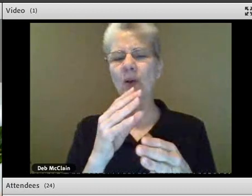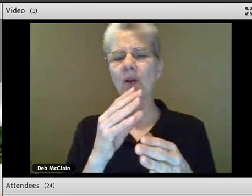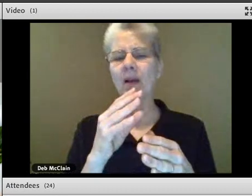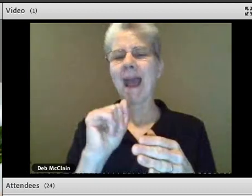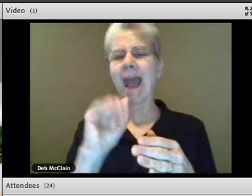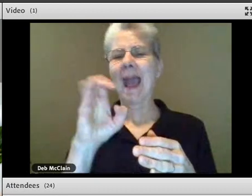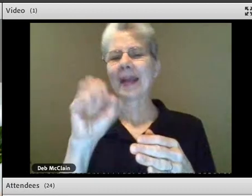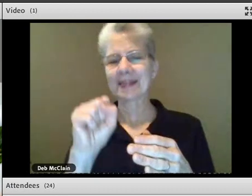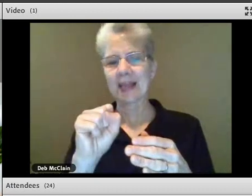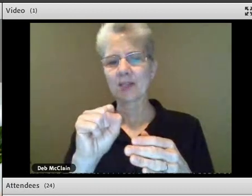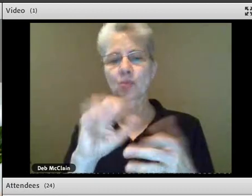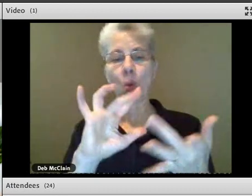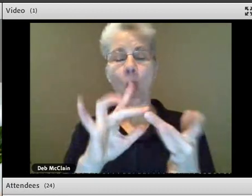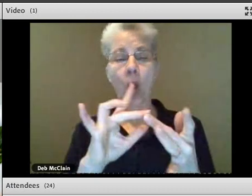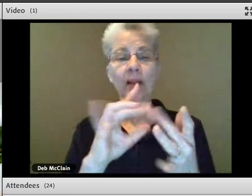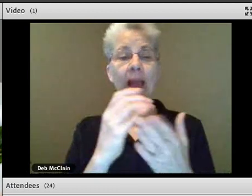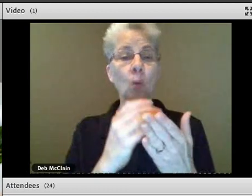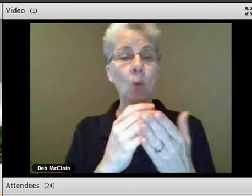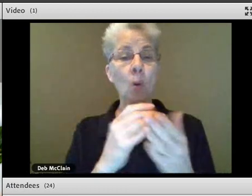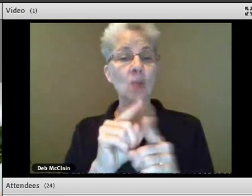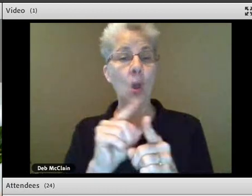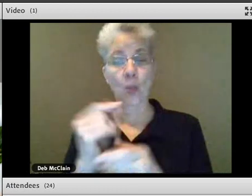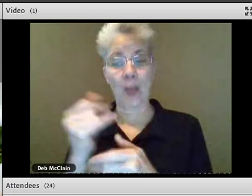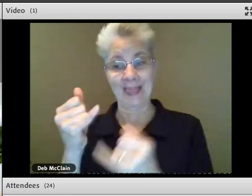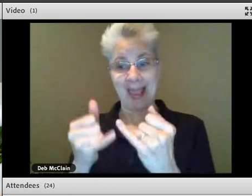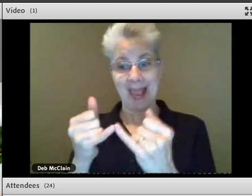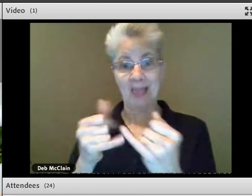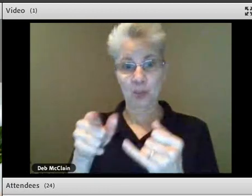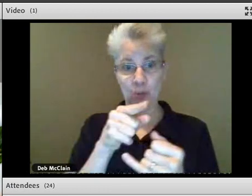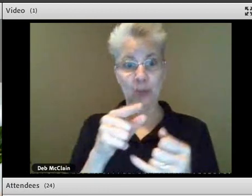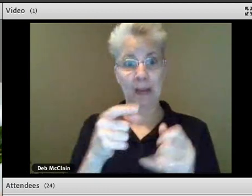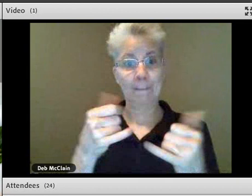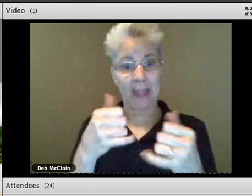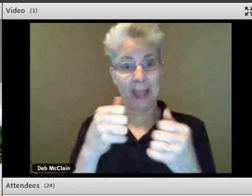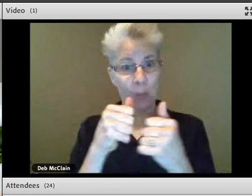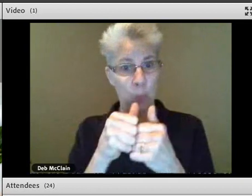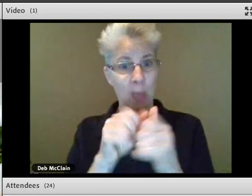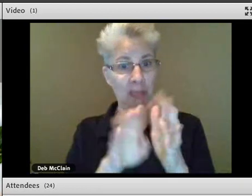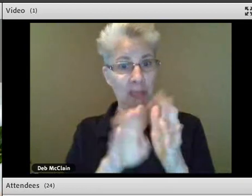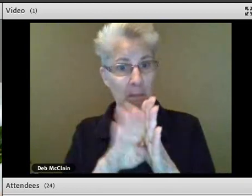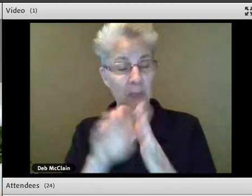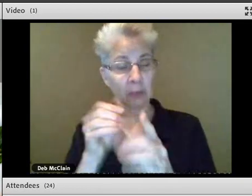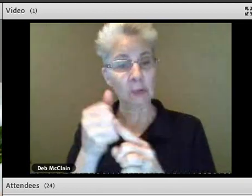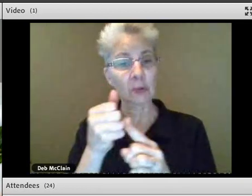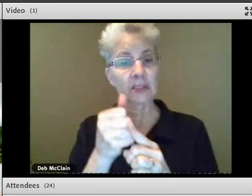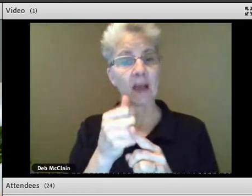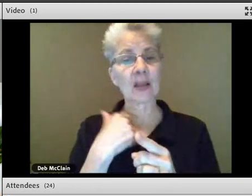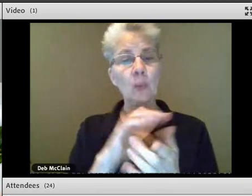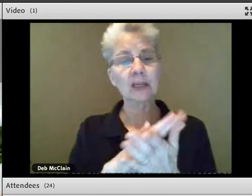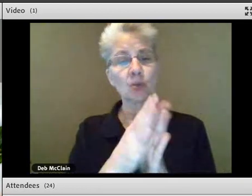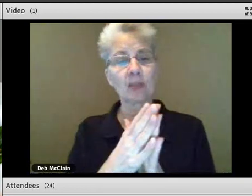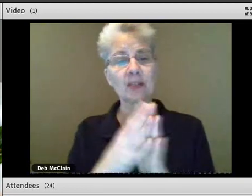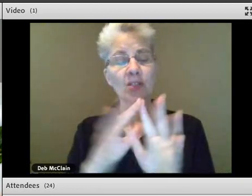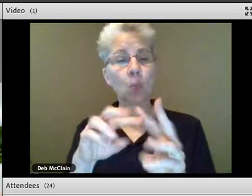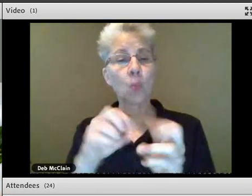as well, that everyone can tinker and play with at the end, and then, if it makes more sense, we can also turn this into a workshop in the future,